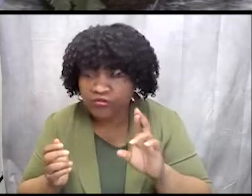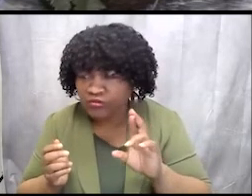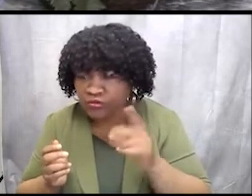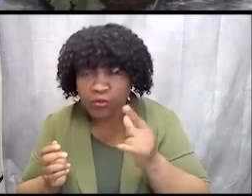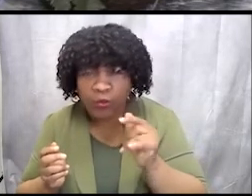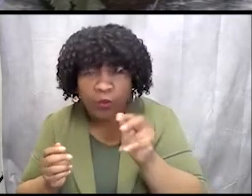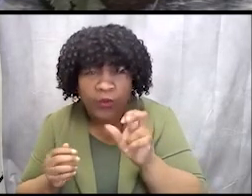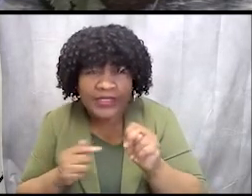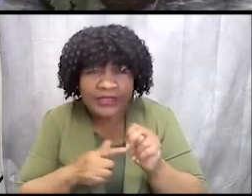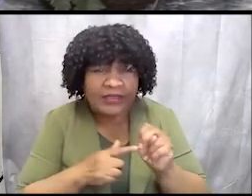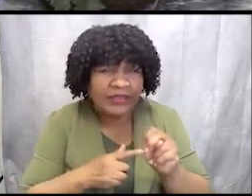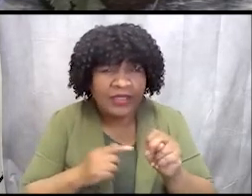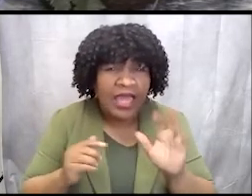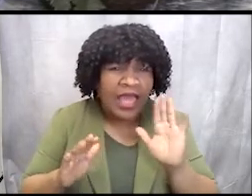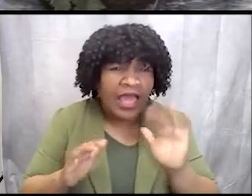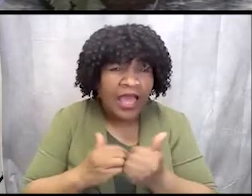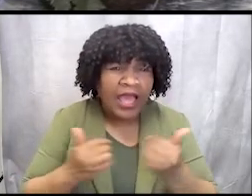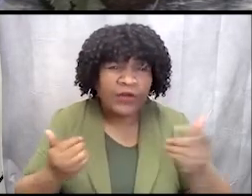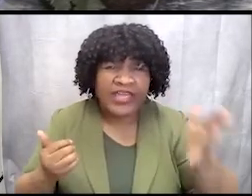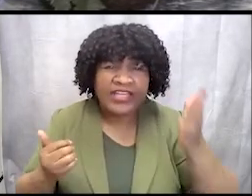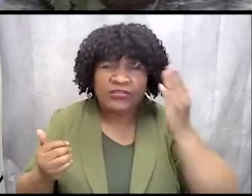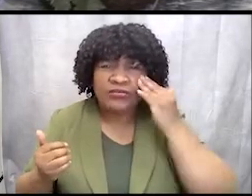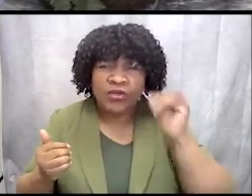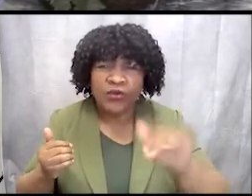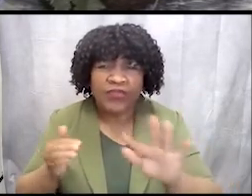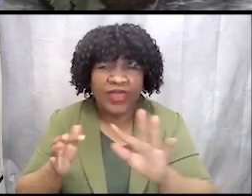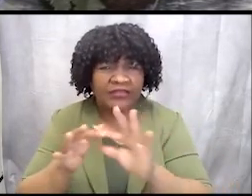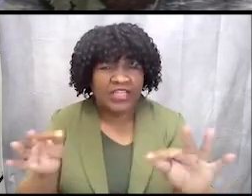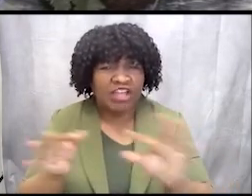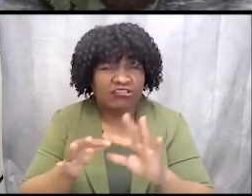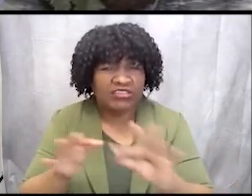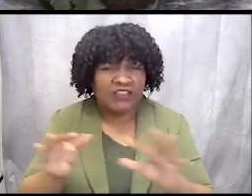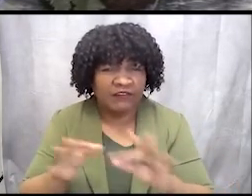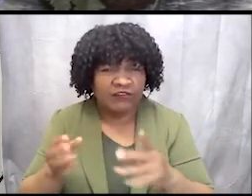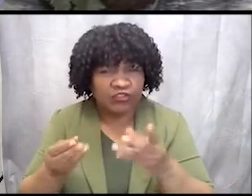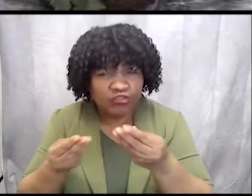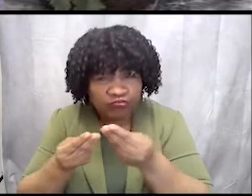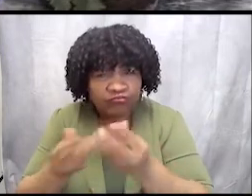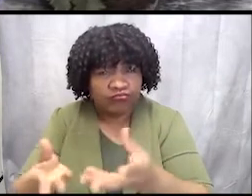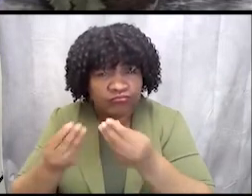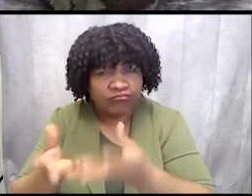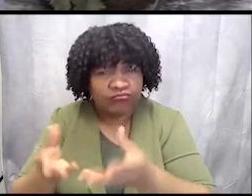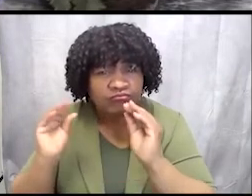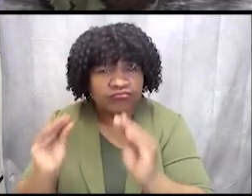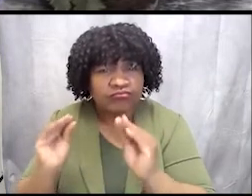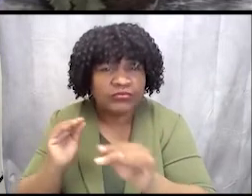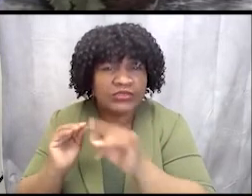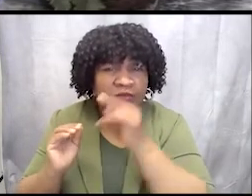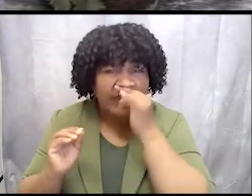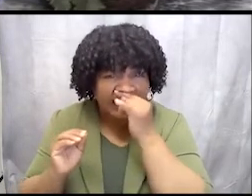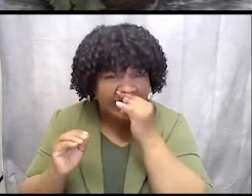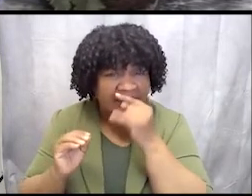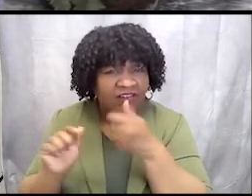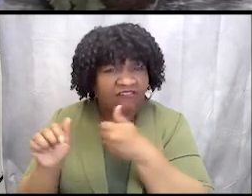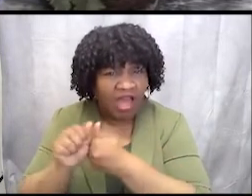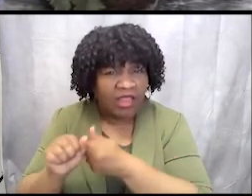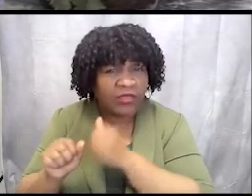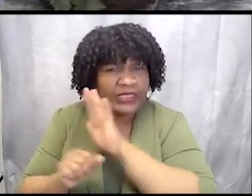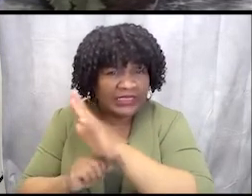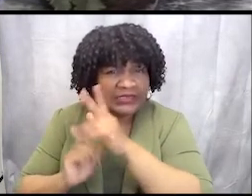then how do you counter that single story narrative, right? And so that's why this is so important.